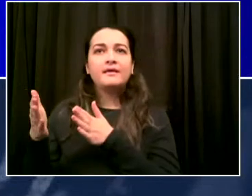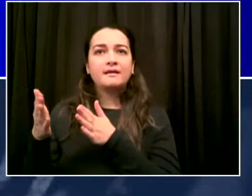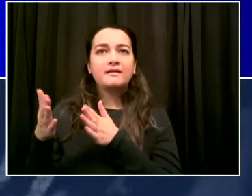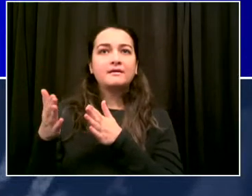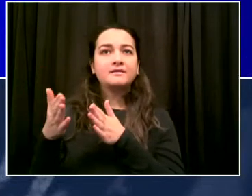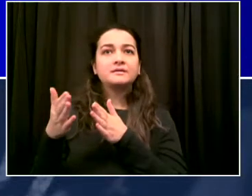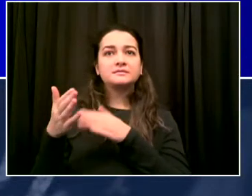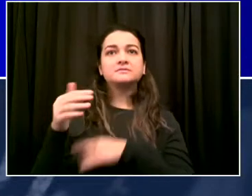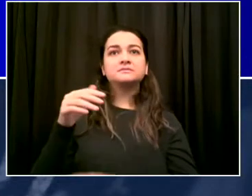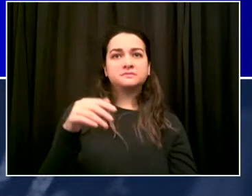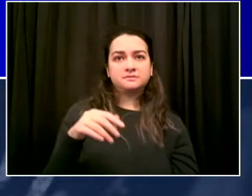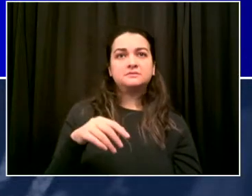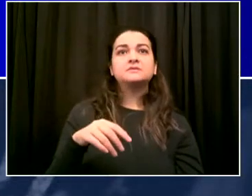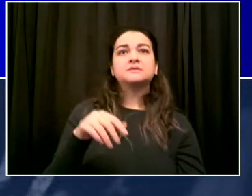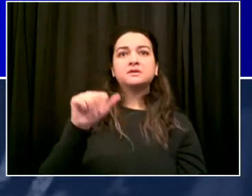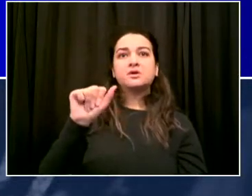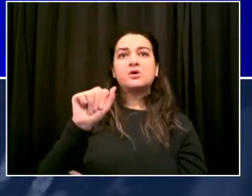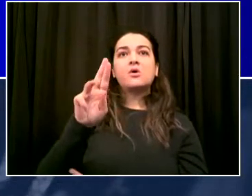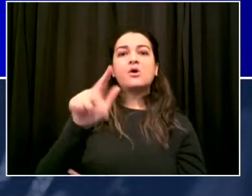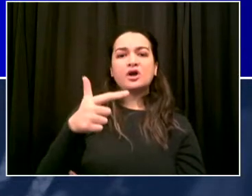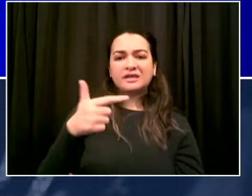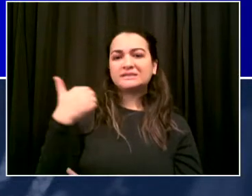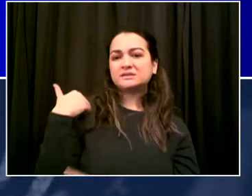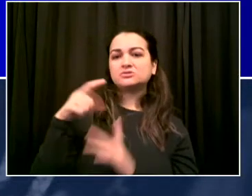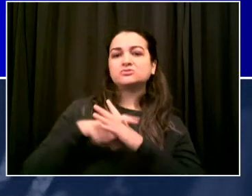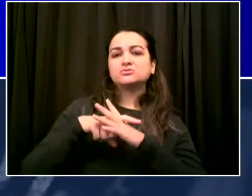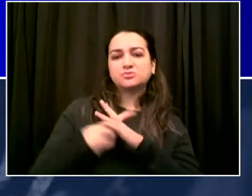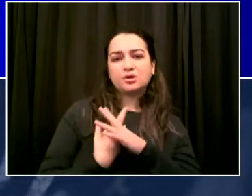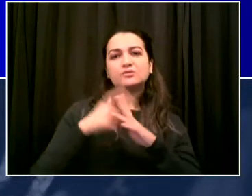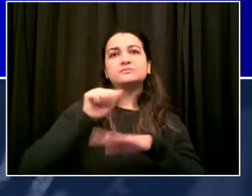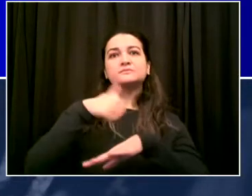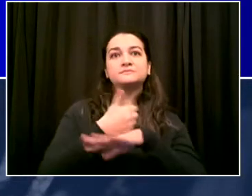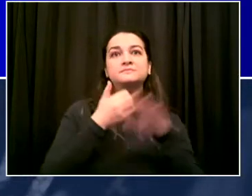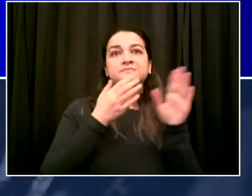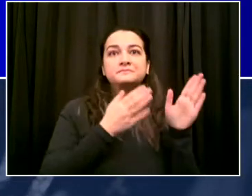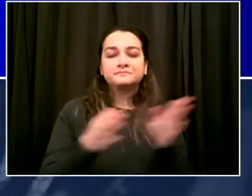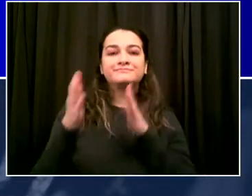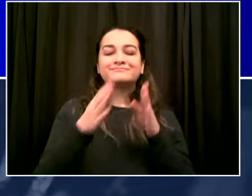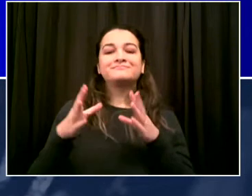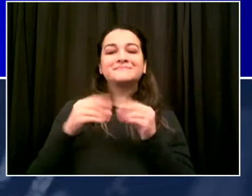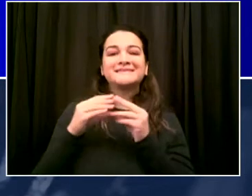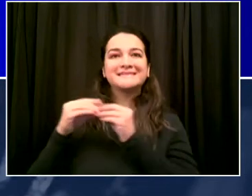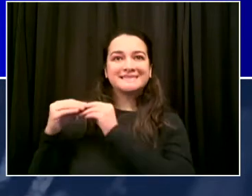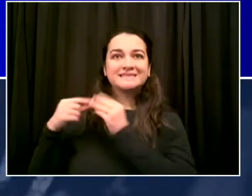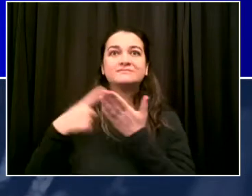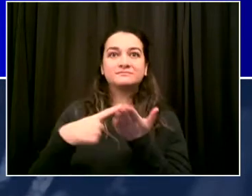PUPUT OUT PUBLICLY A LOT OF GREAT PUBLIC COMMENTS CAME IN AND I CULMINATED WITH PUBLISHING ON FRIDAY OFTHTE NEW NYPD